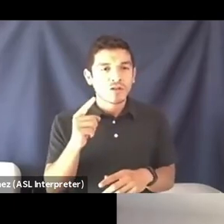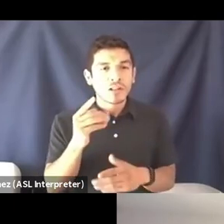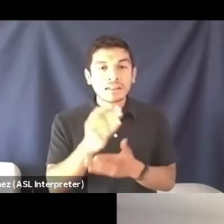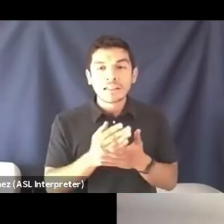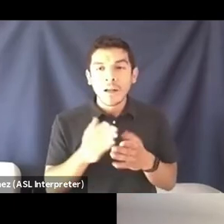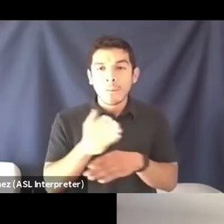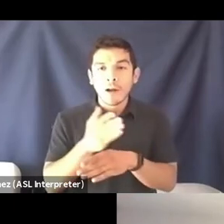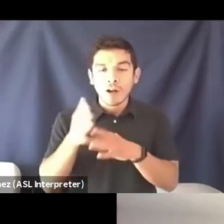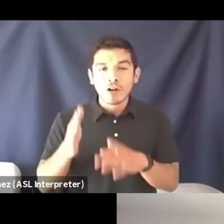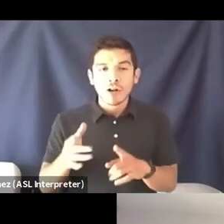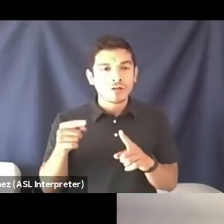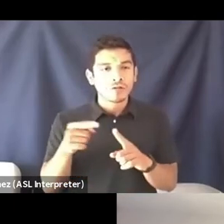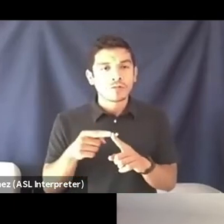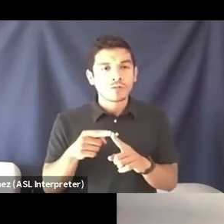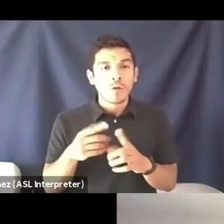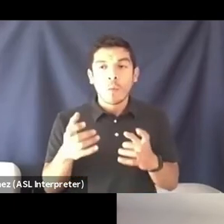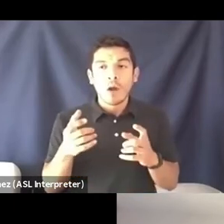to want to distribute a film